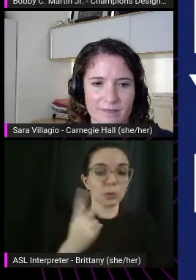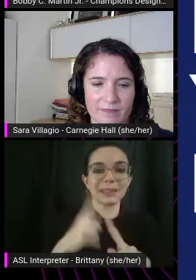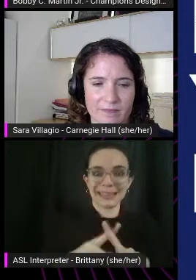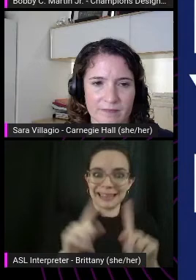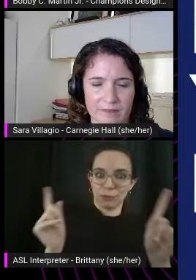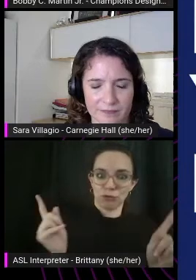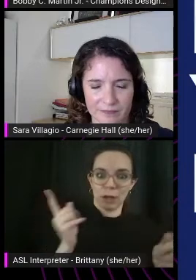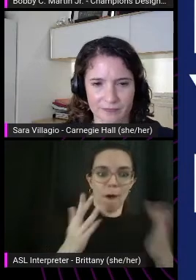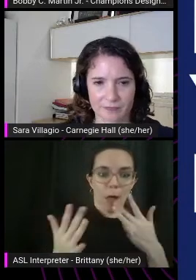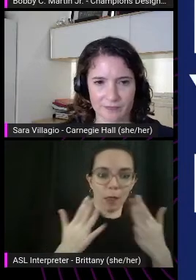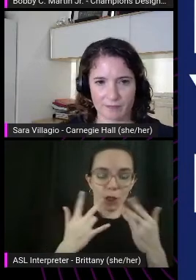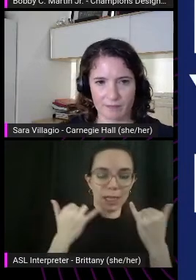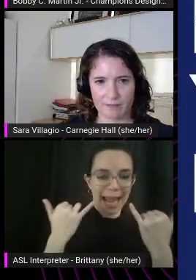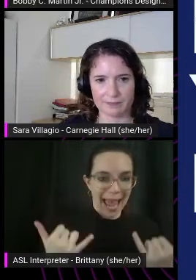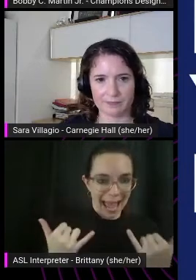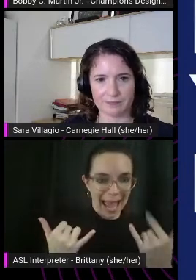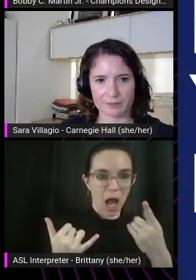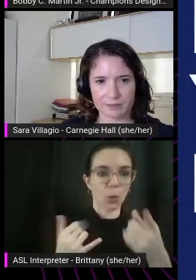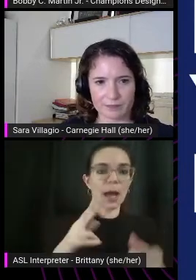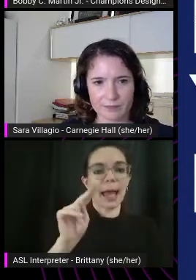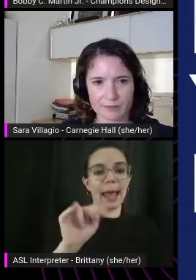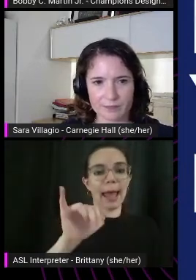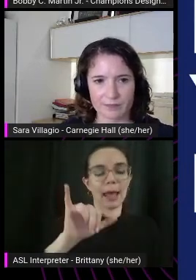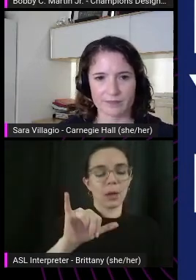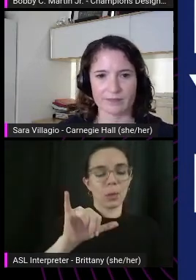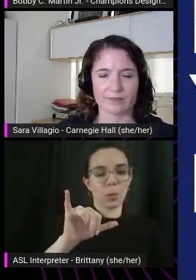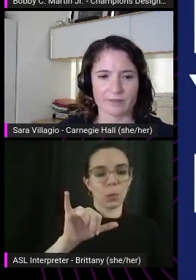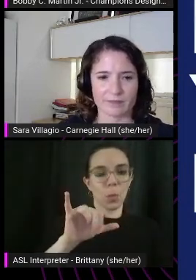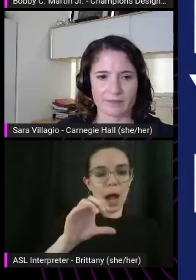National Youth Ensemble being NYO, NYO2, NYOJazz.